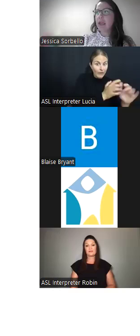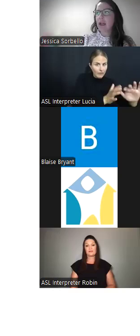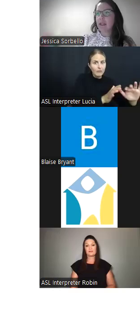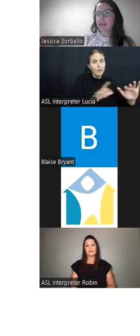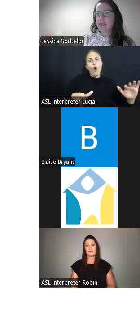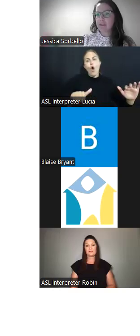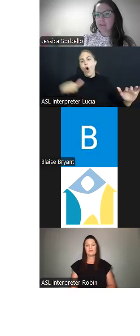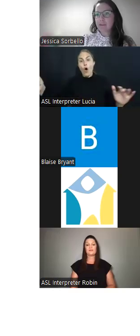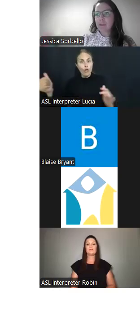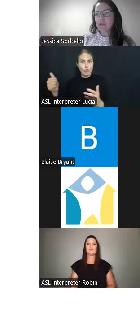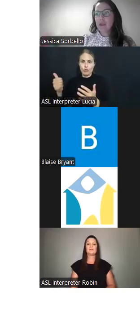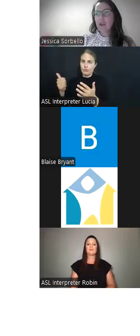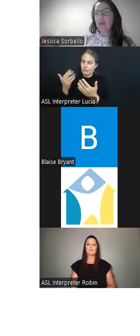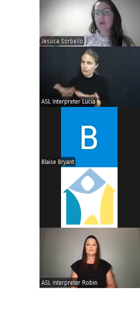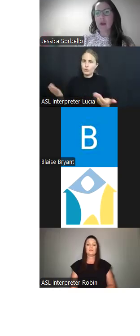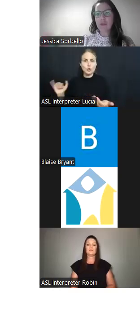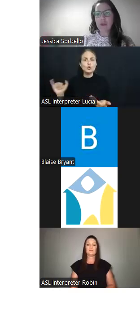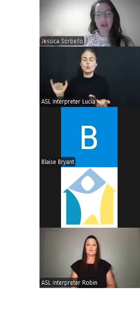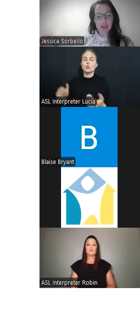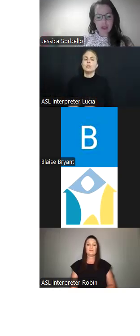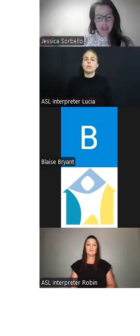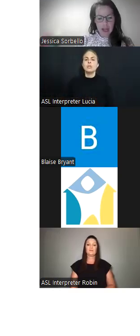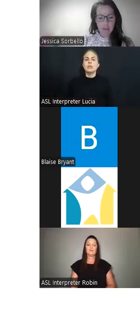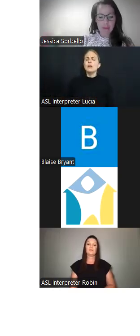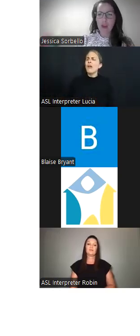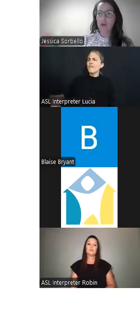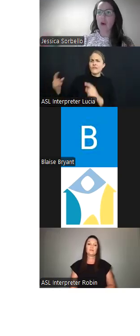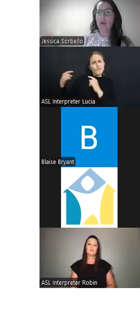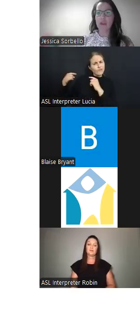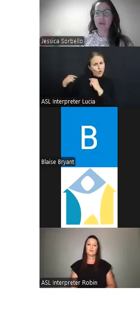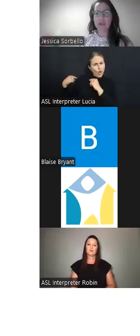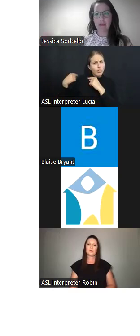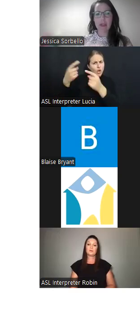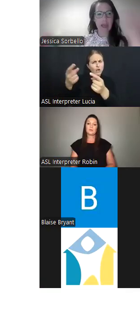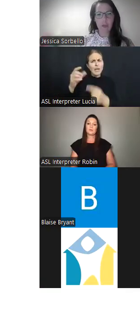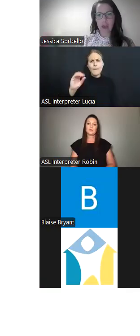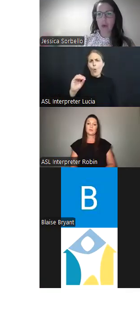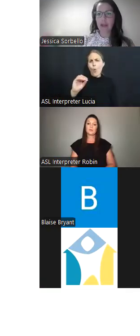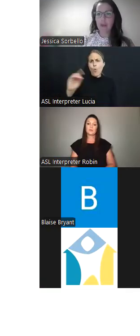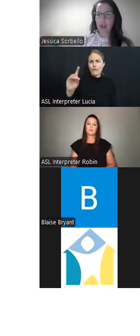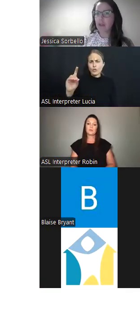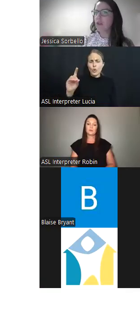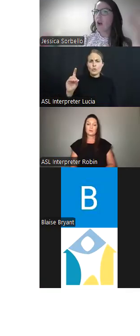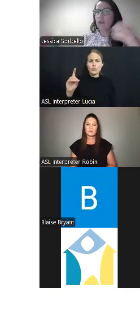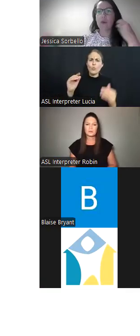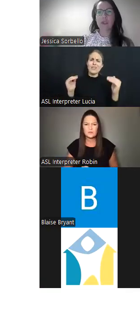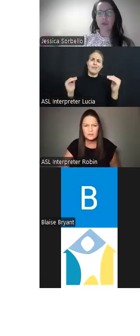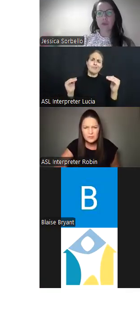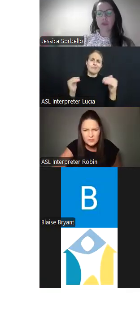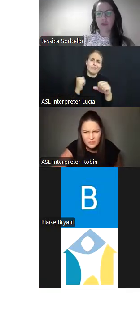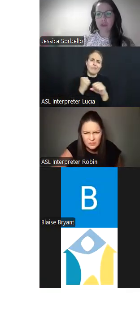something that we equated with folks who used chronically. So somebody who is consistently using heroin or